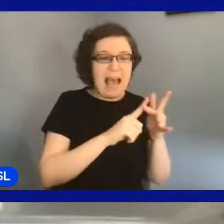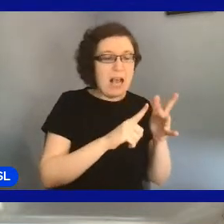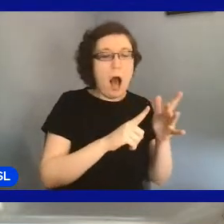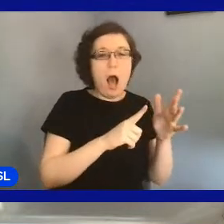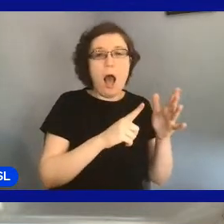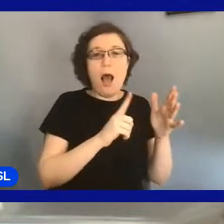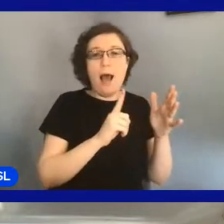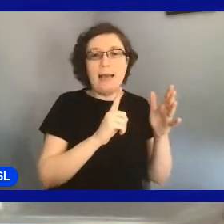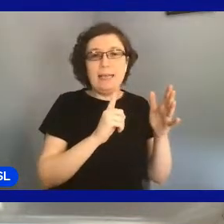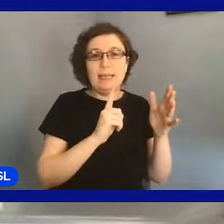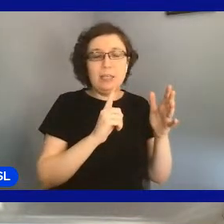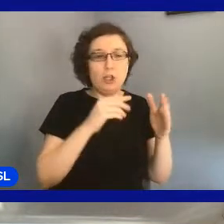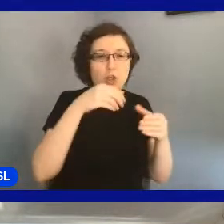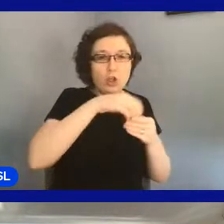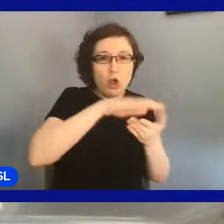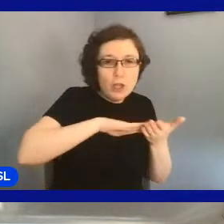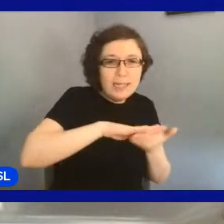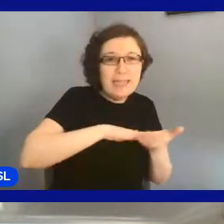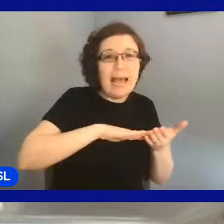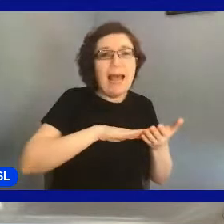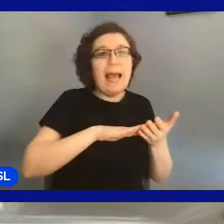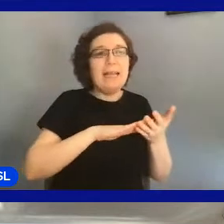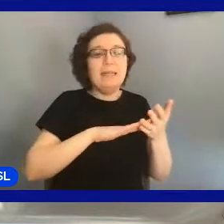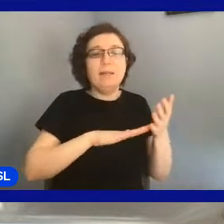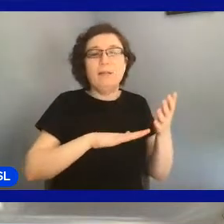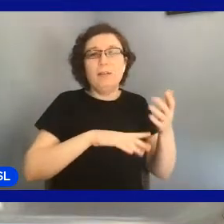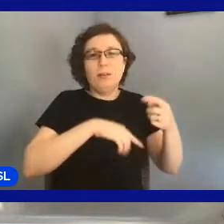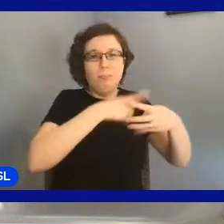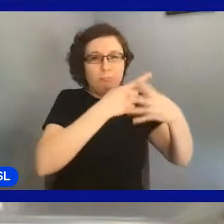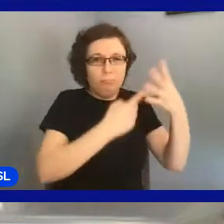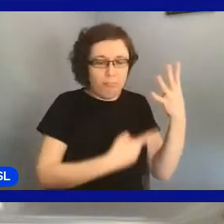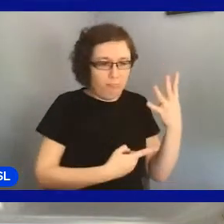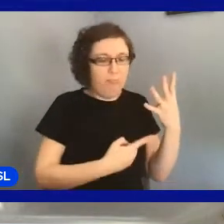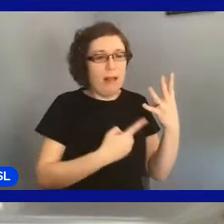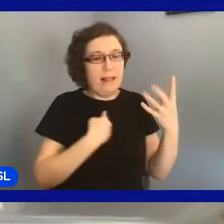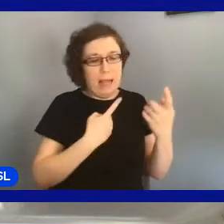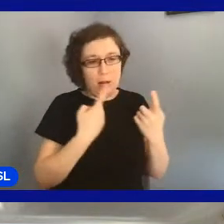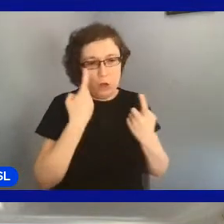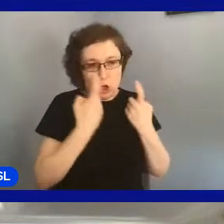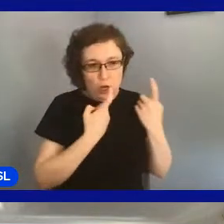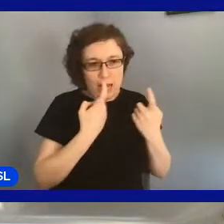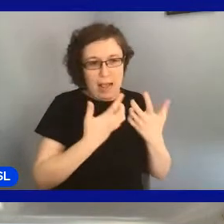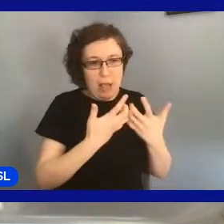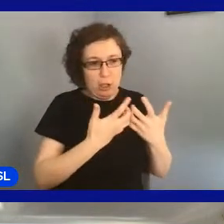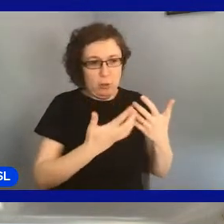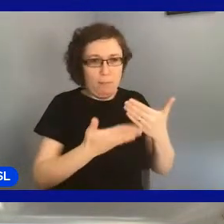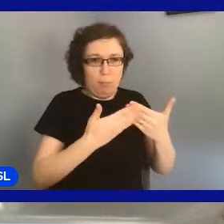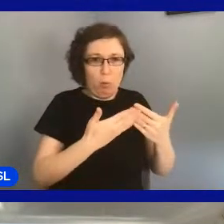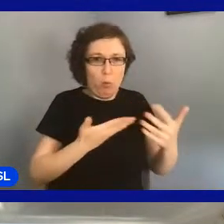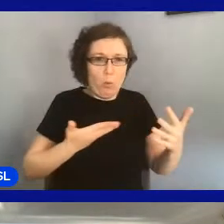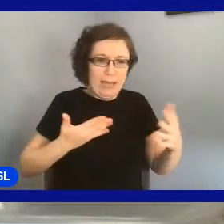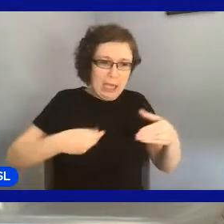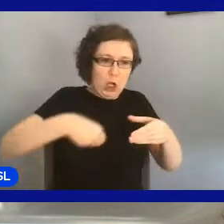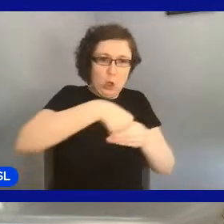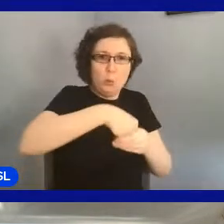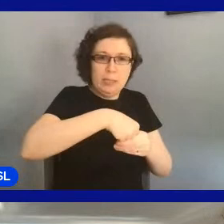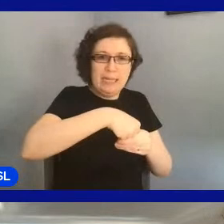Using Bristol and Bath as our RND centres to continue working and challenging how our experiences are based with 5G, spatial audio,